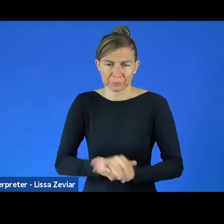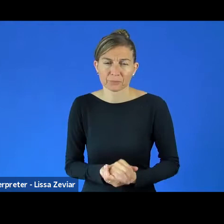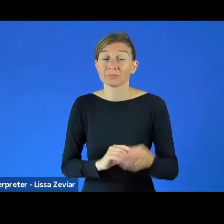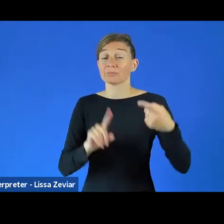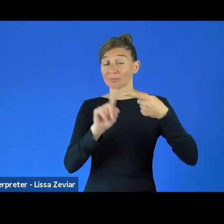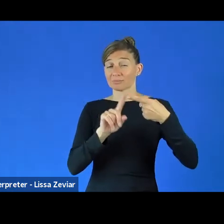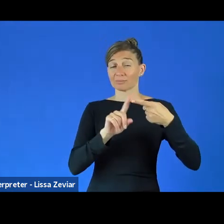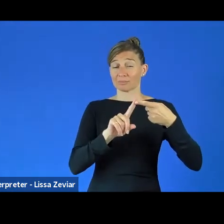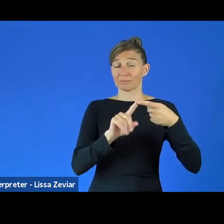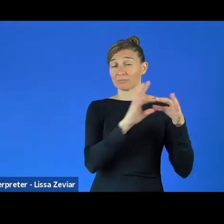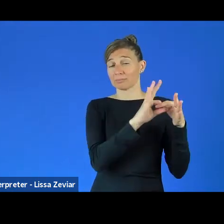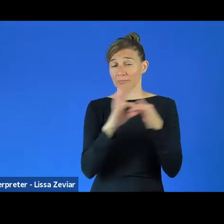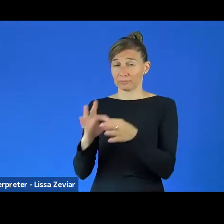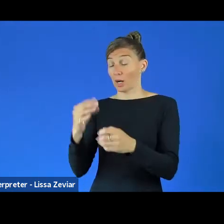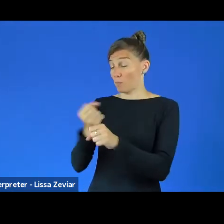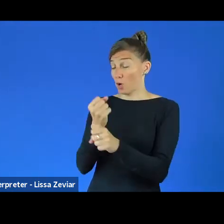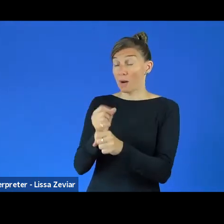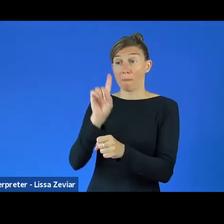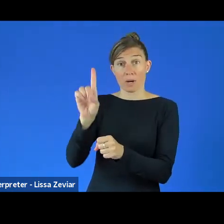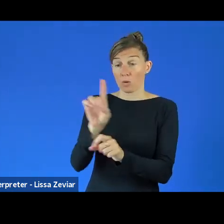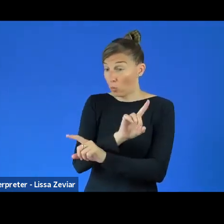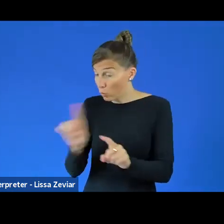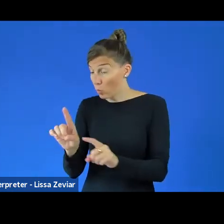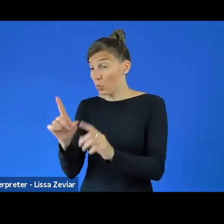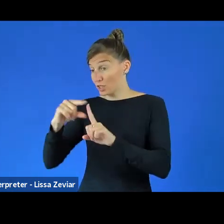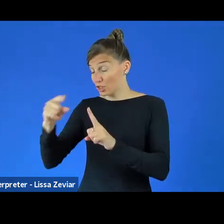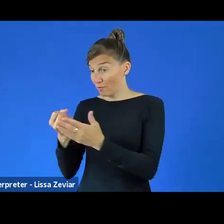And then, a second standard about support services.